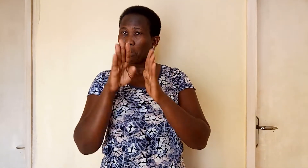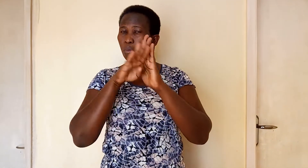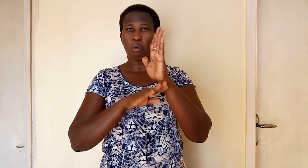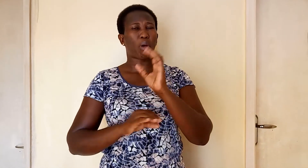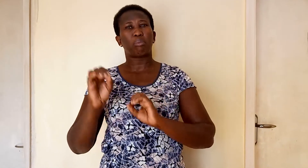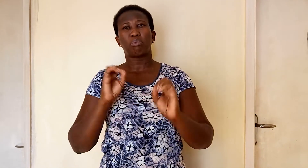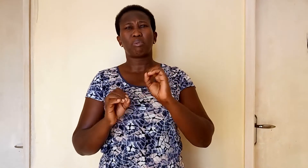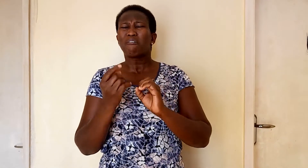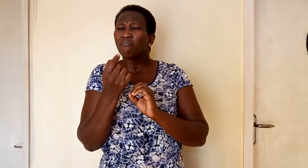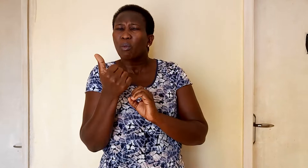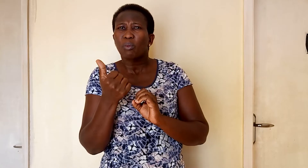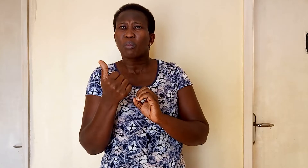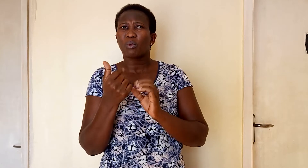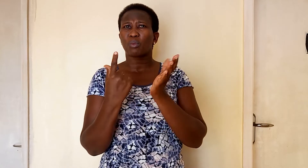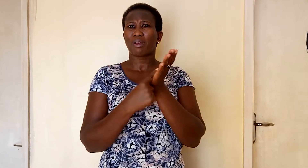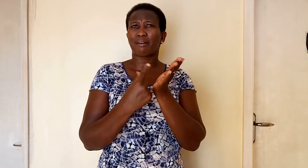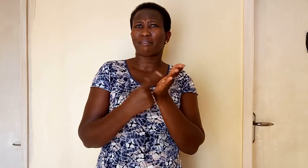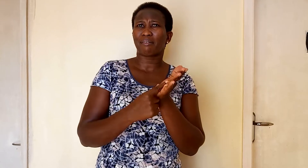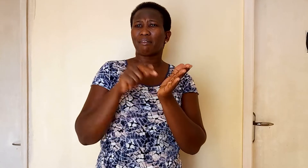sign language training programs